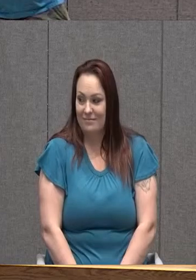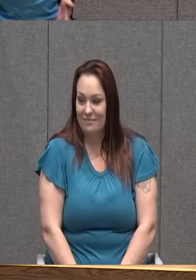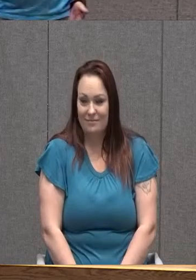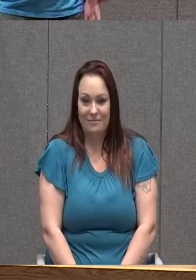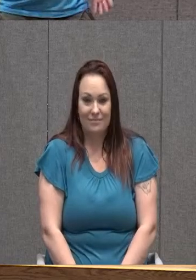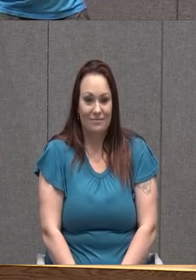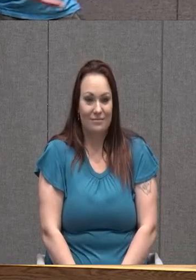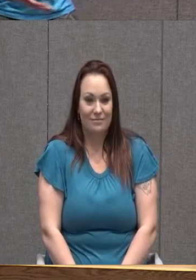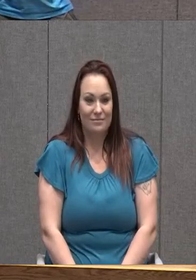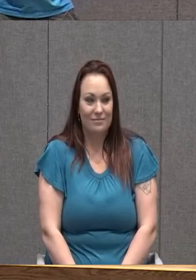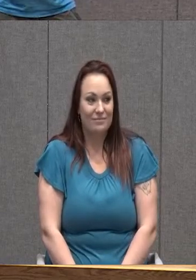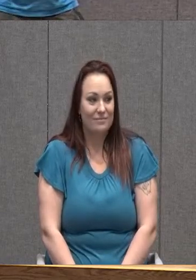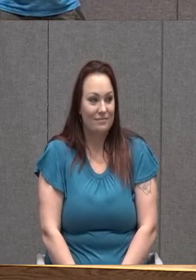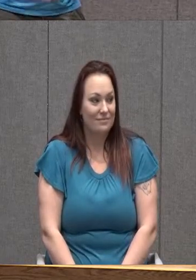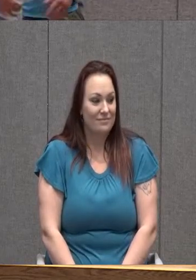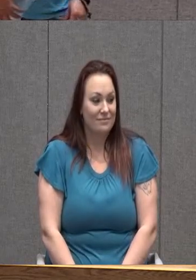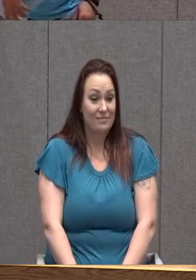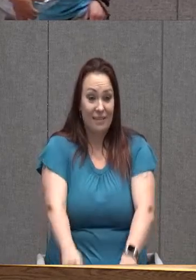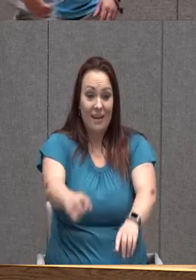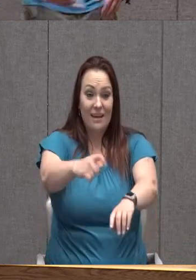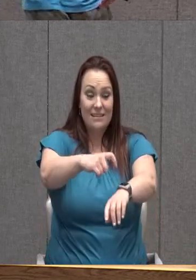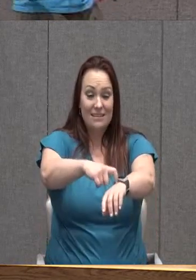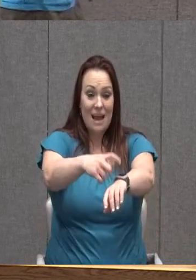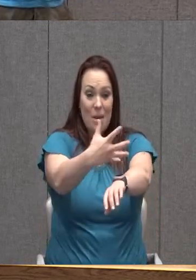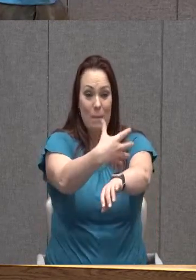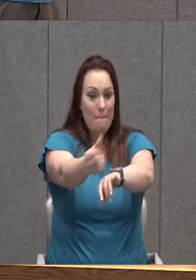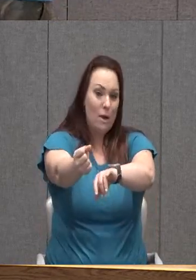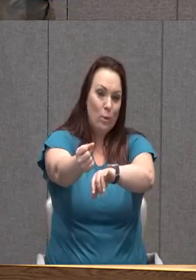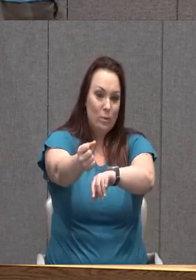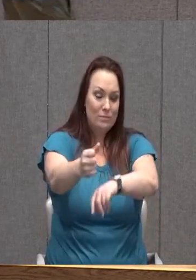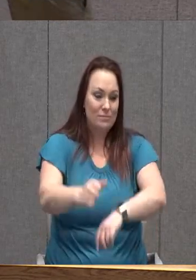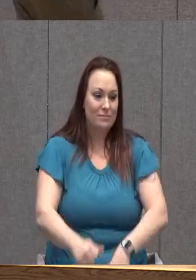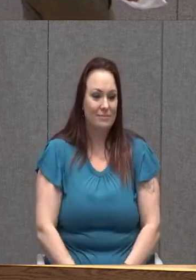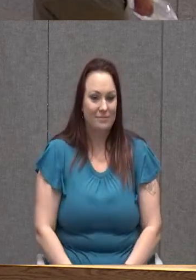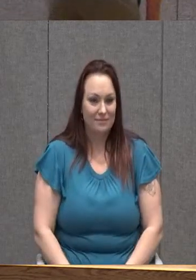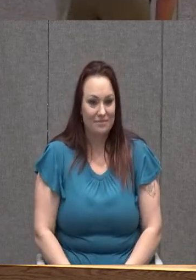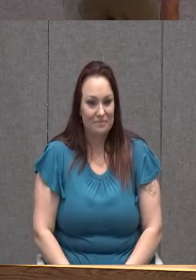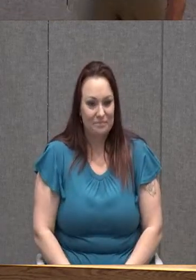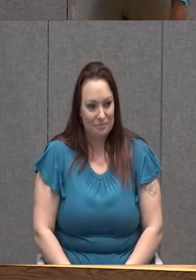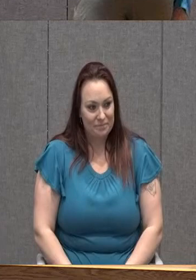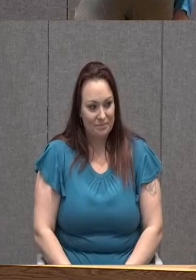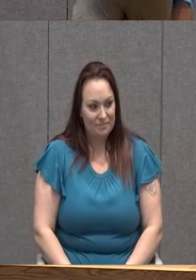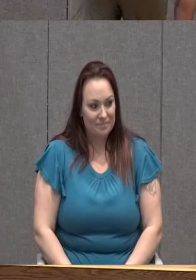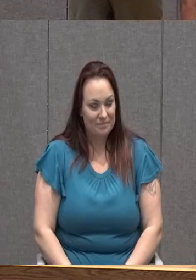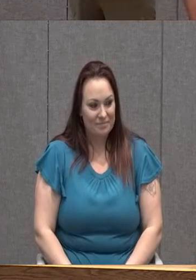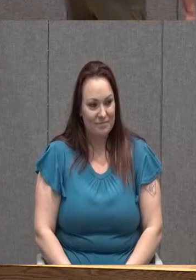(timer beeping) And, time, so I think, you saw some of us